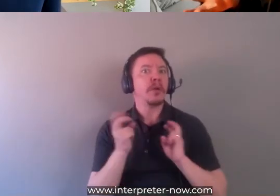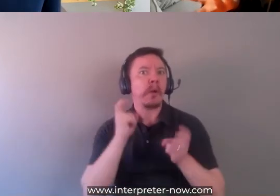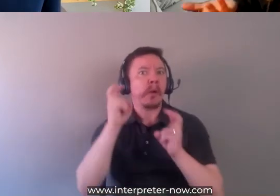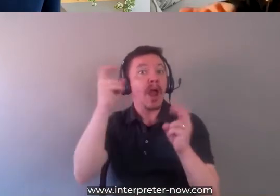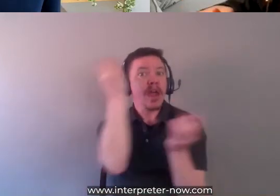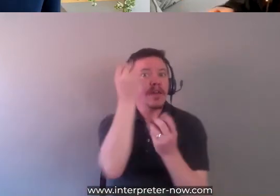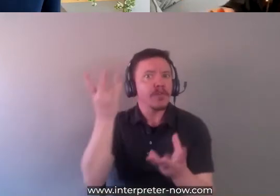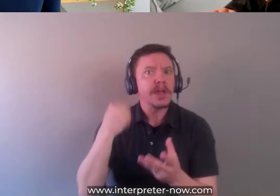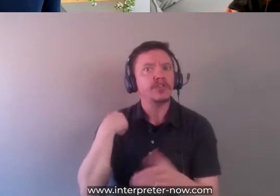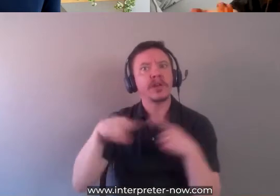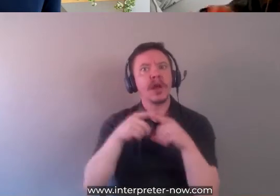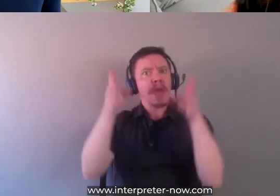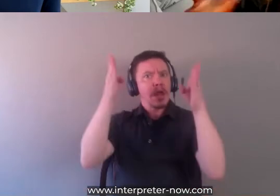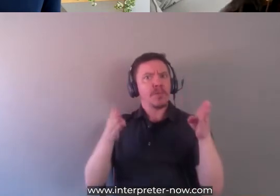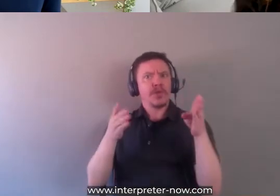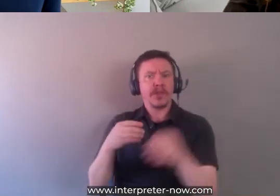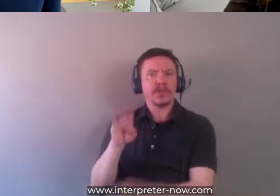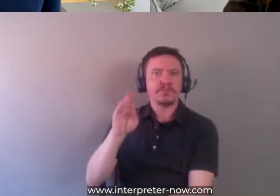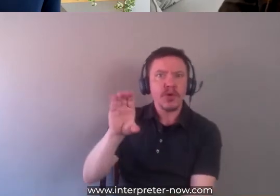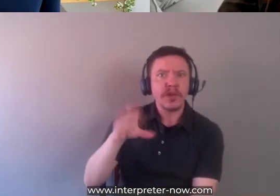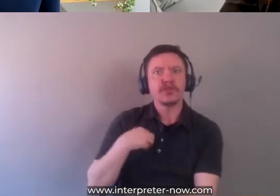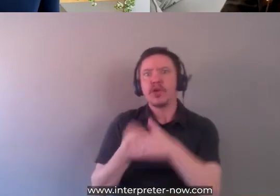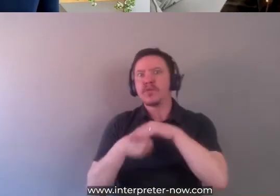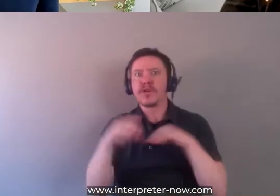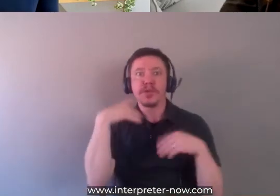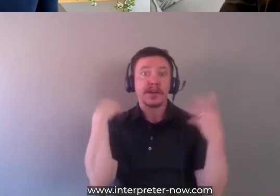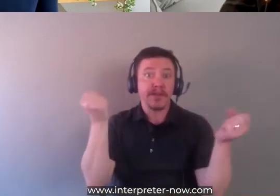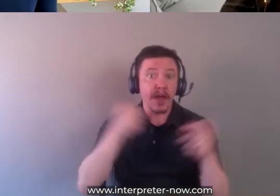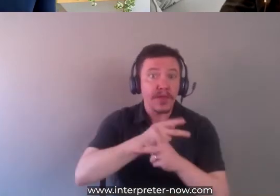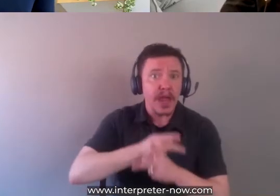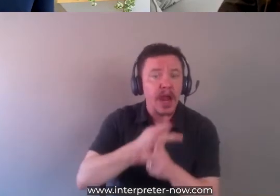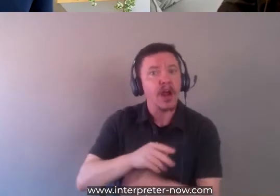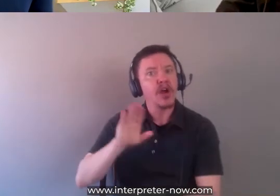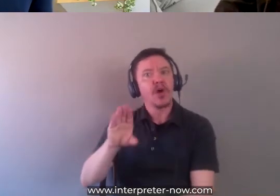reproductive healthcare, or their status as potentially pregnant or pregnant, or what